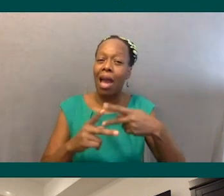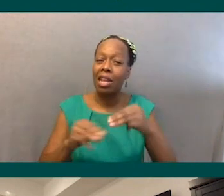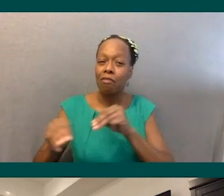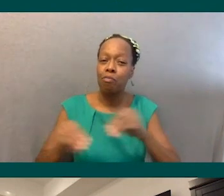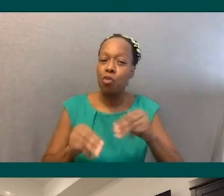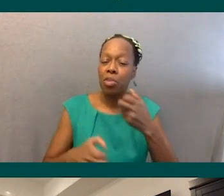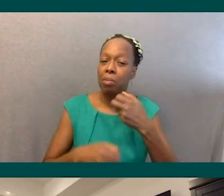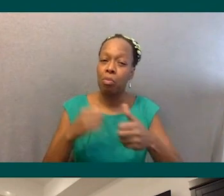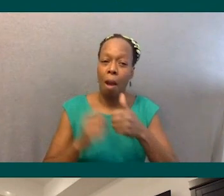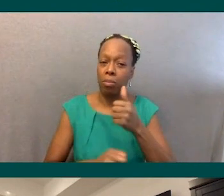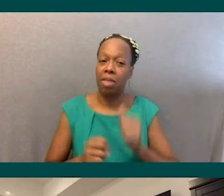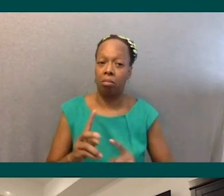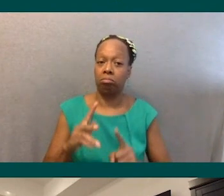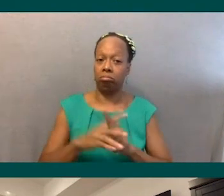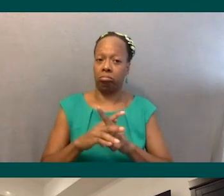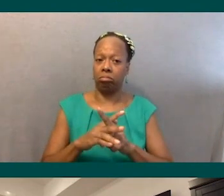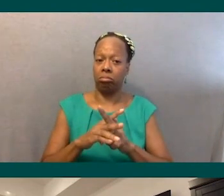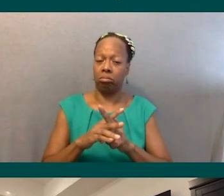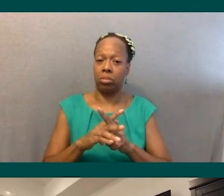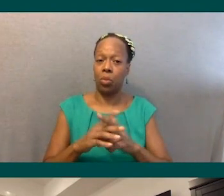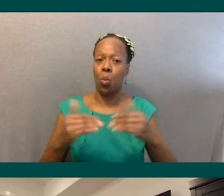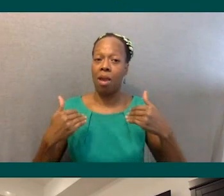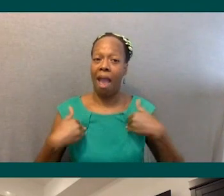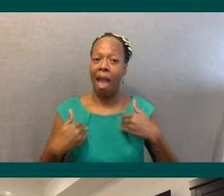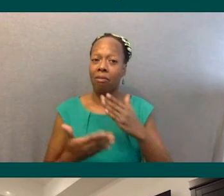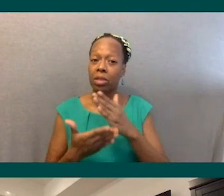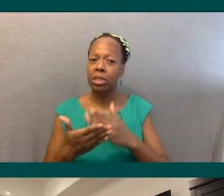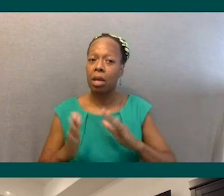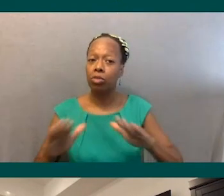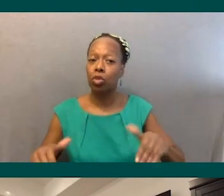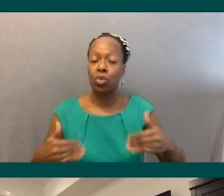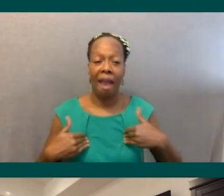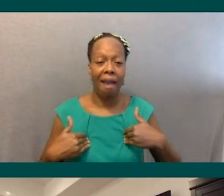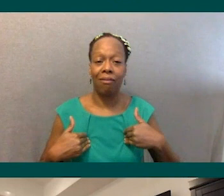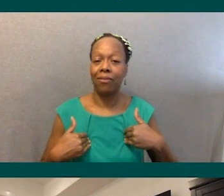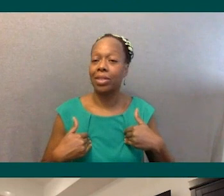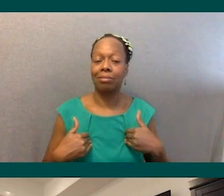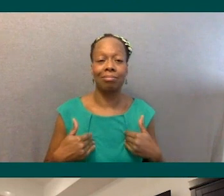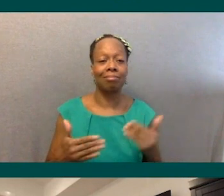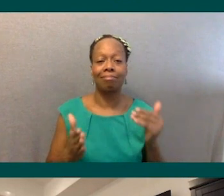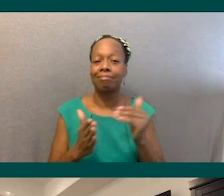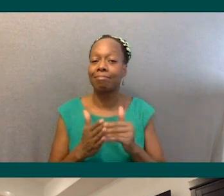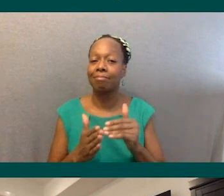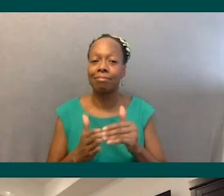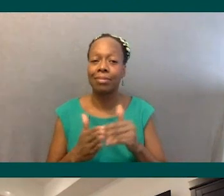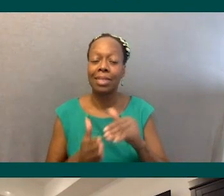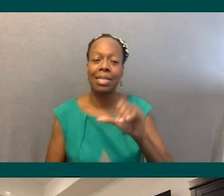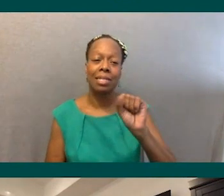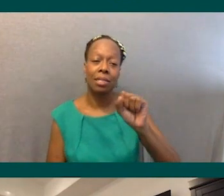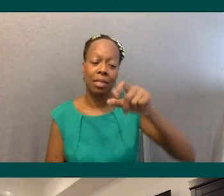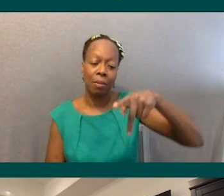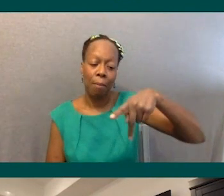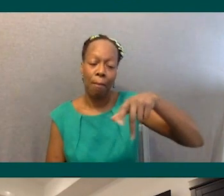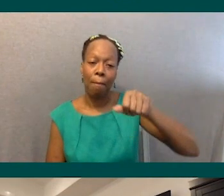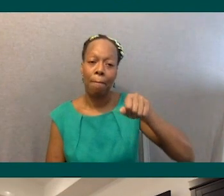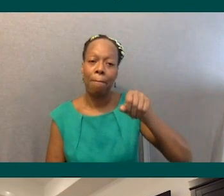And we have those children that have a classic spasticity and spasticity is when the muscles